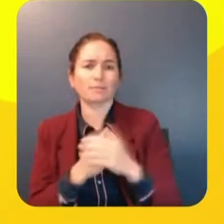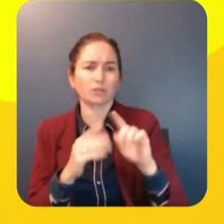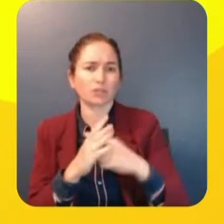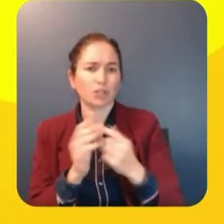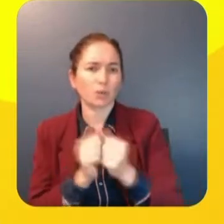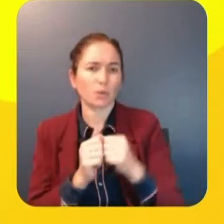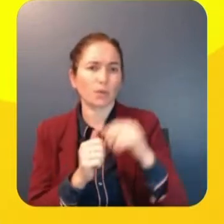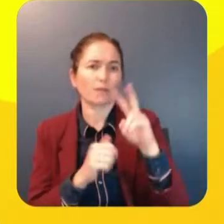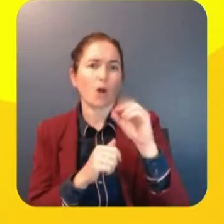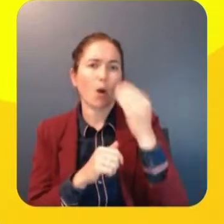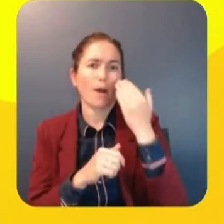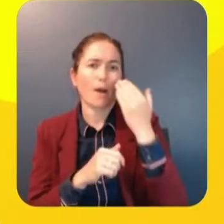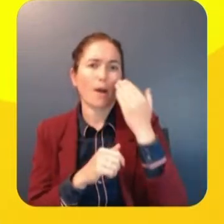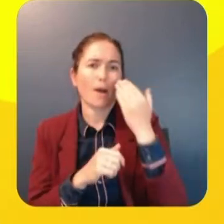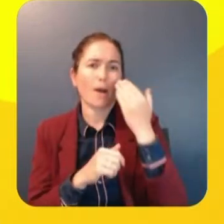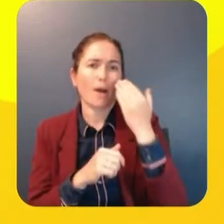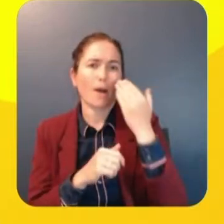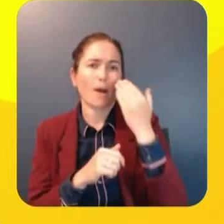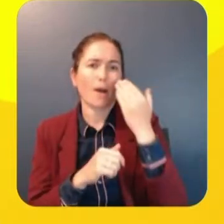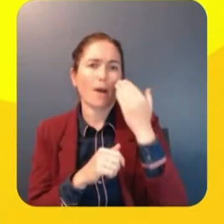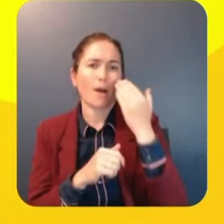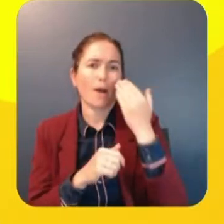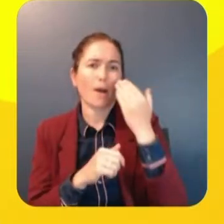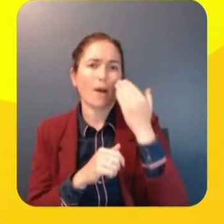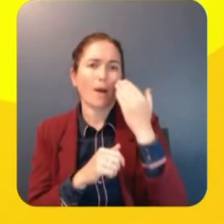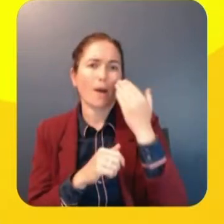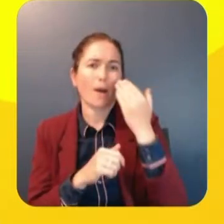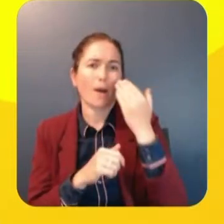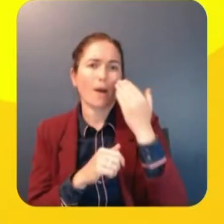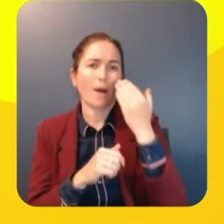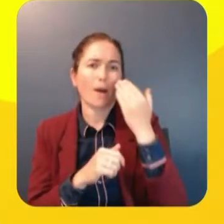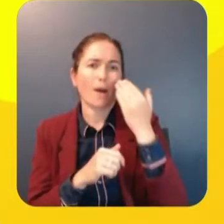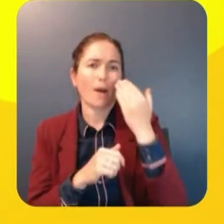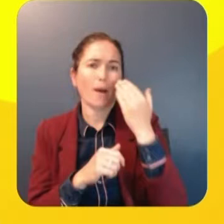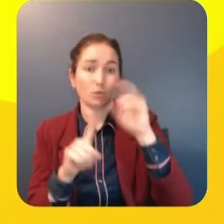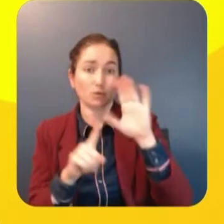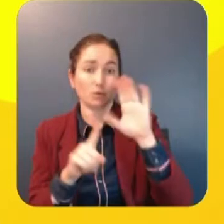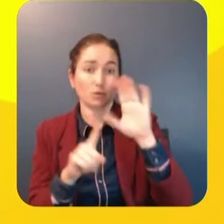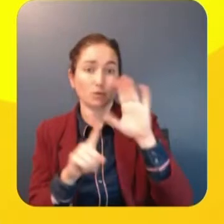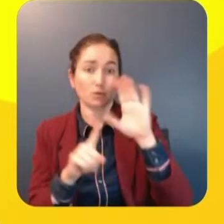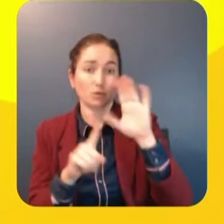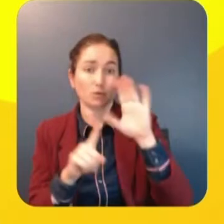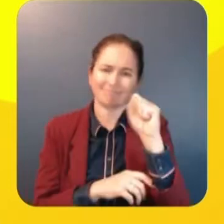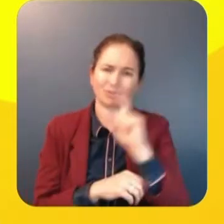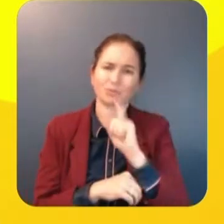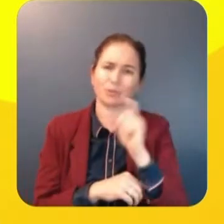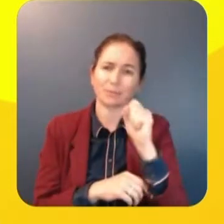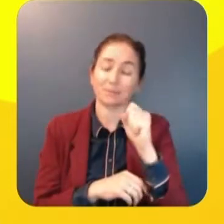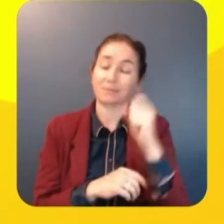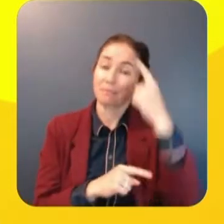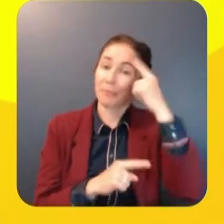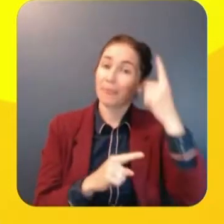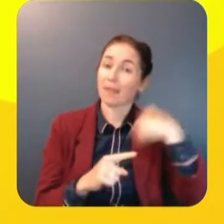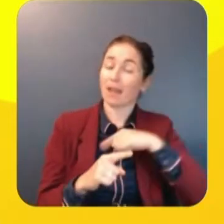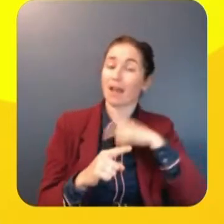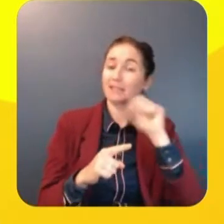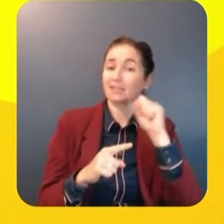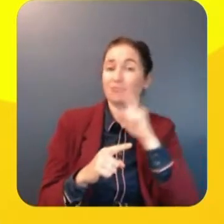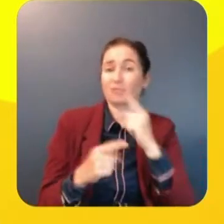very bold anti-racism goals that your company has set. Sure. And for us it was a no-brainer for us to both